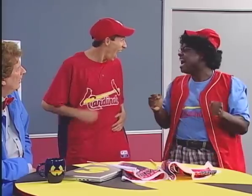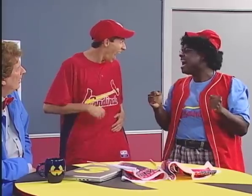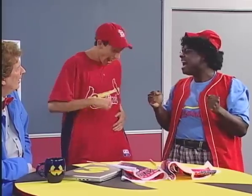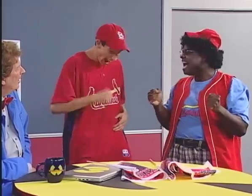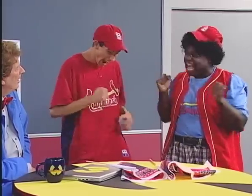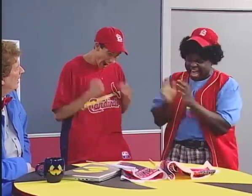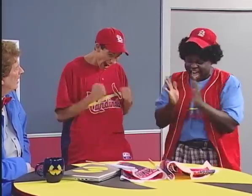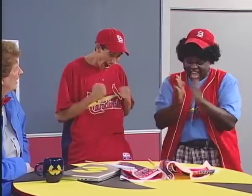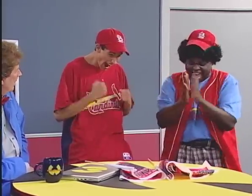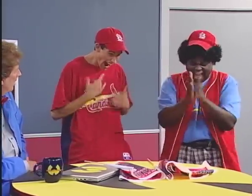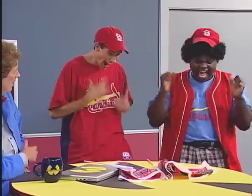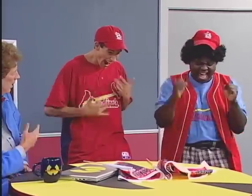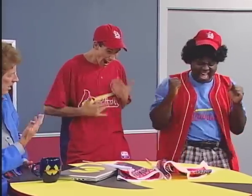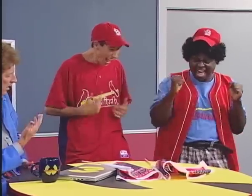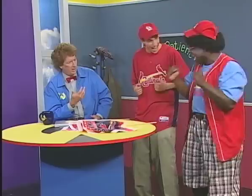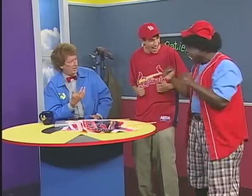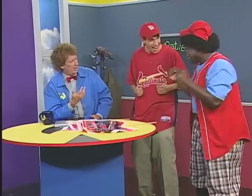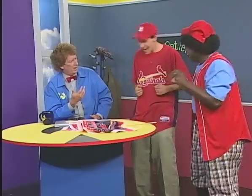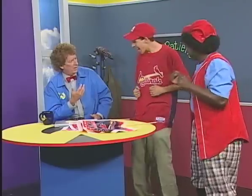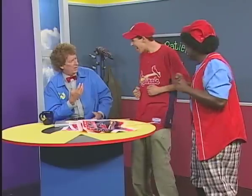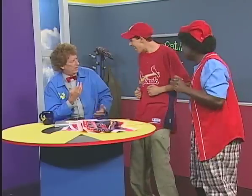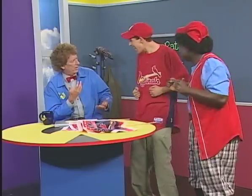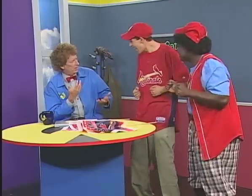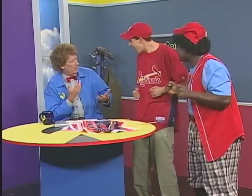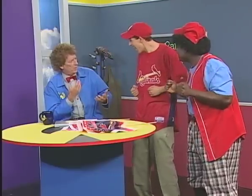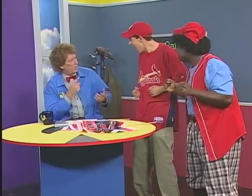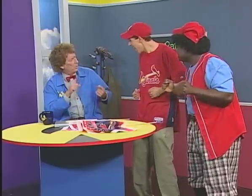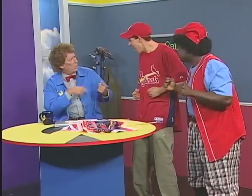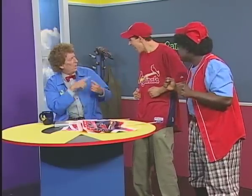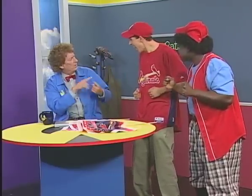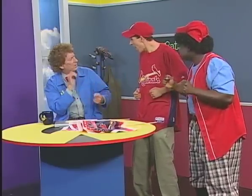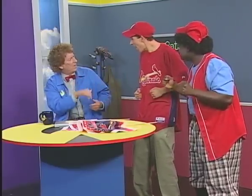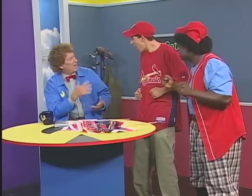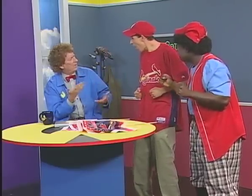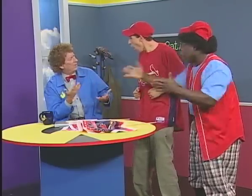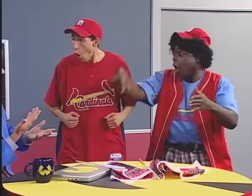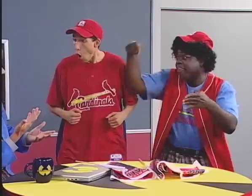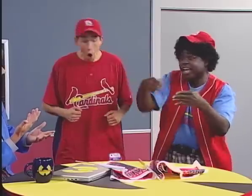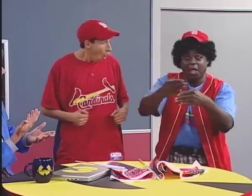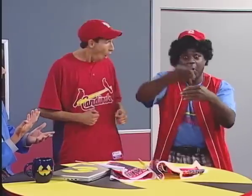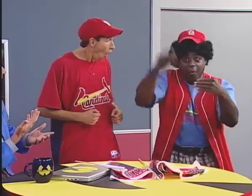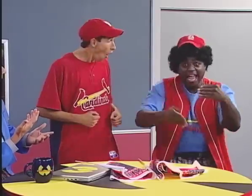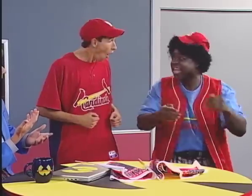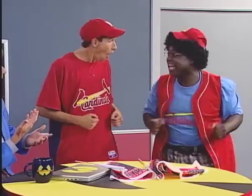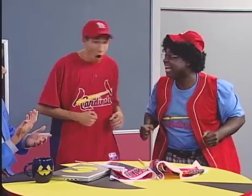YEAH. WHEN IS THAT? THIS WEEKEND!